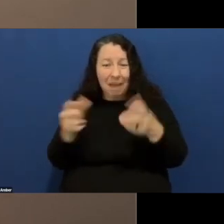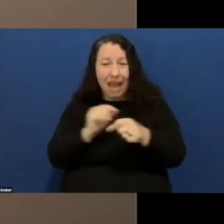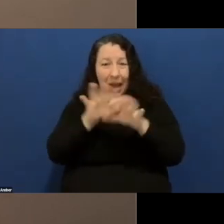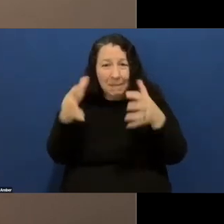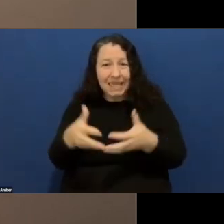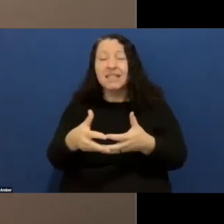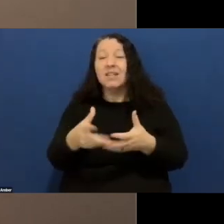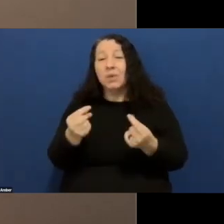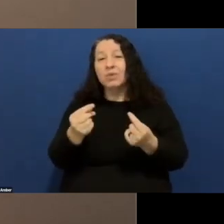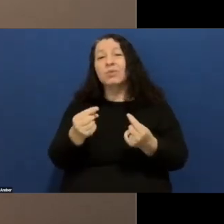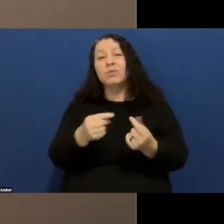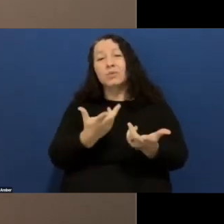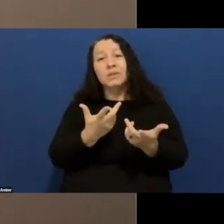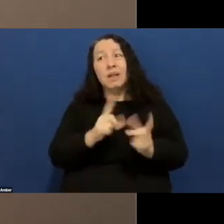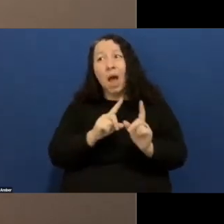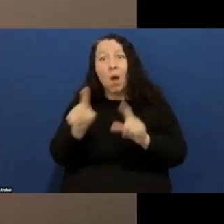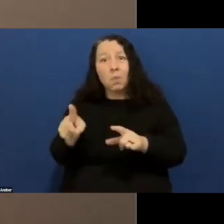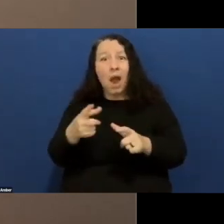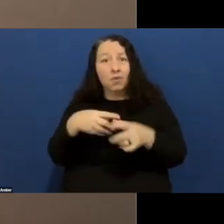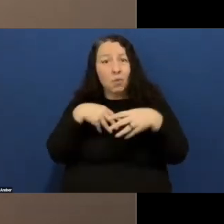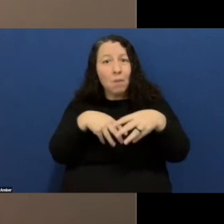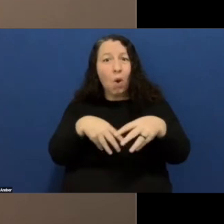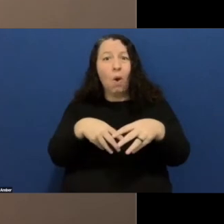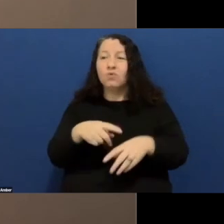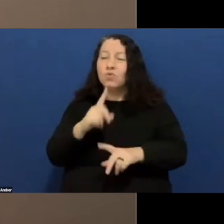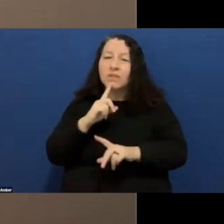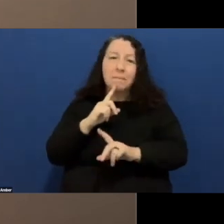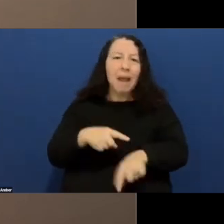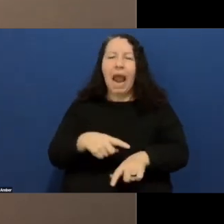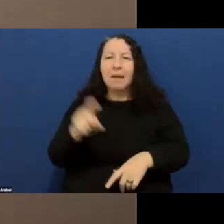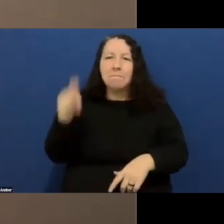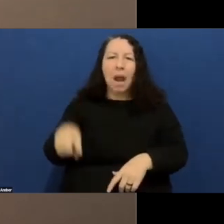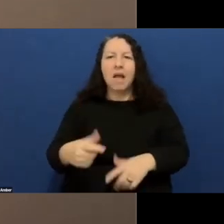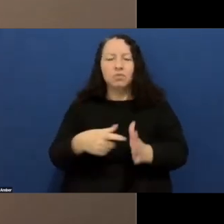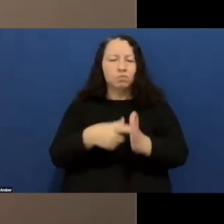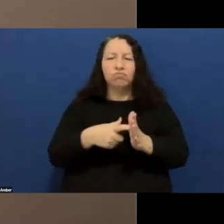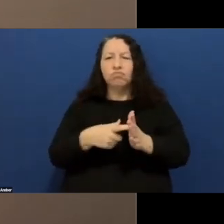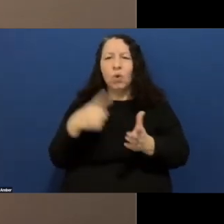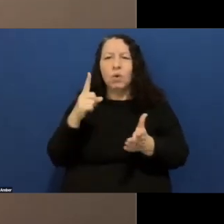During the AIDS pandemic, I took to the streets with ACT UP to demand funding for AIDS research.